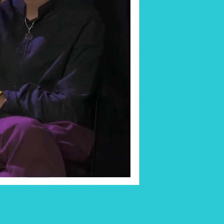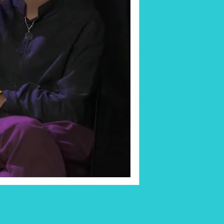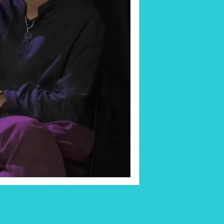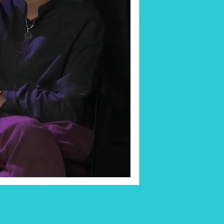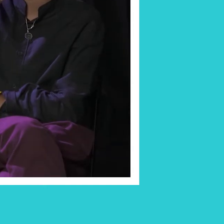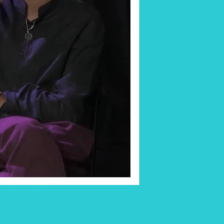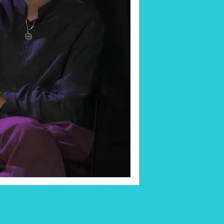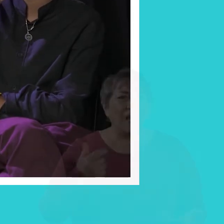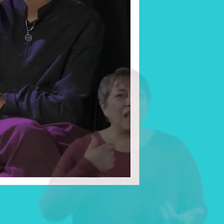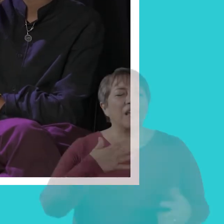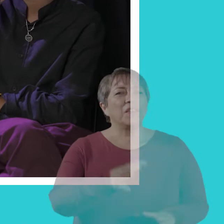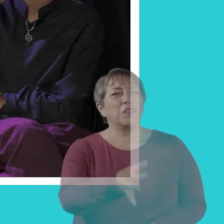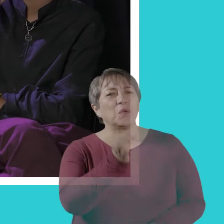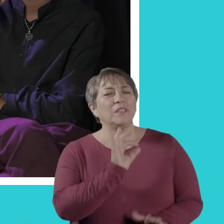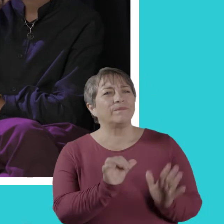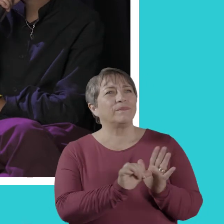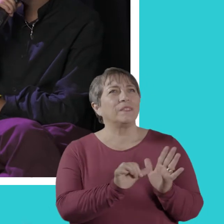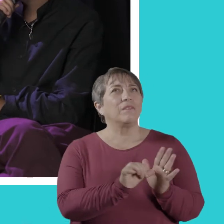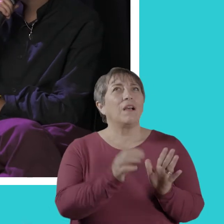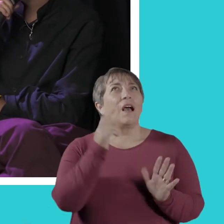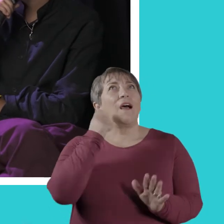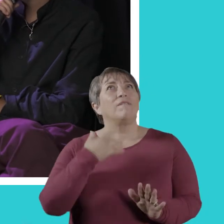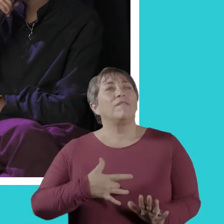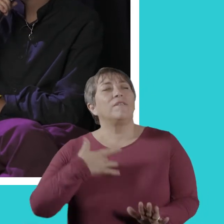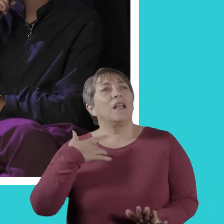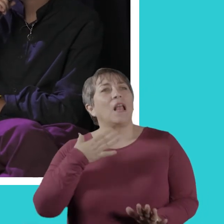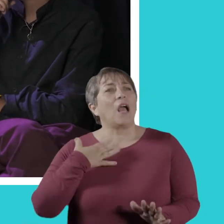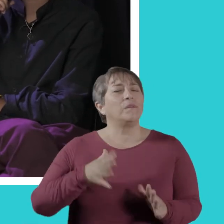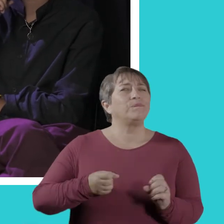understanding of what community really means. And I think it's a term that's often pedestaled